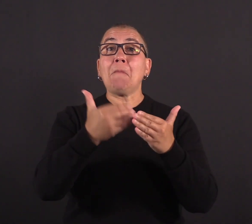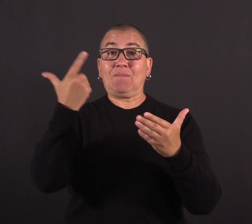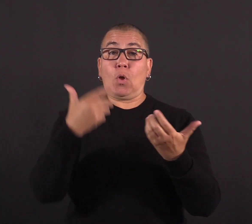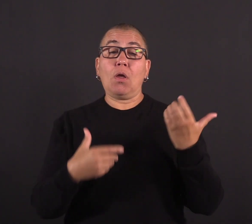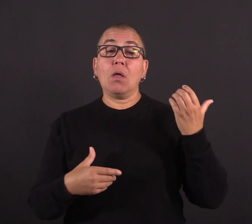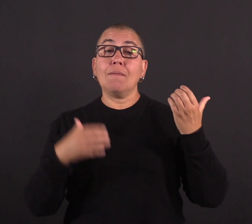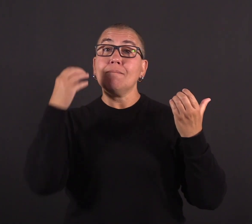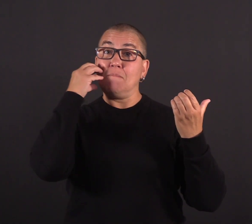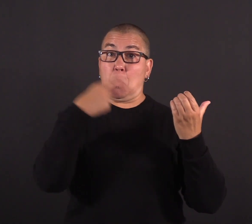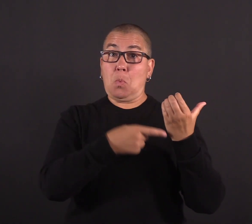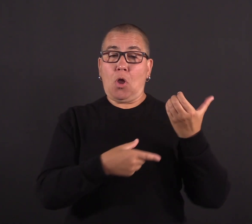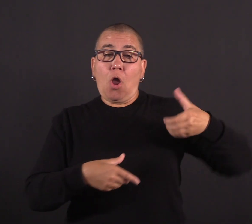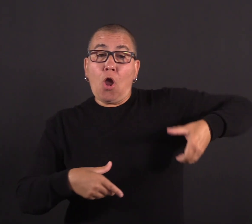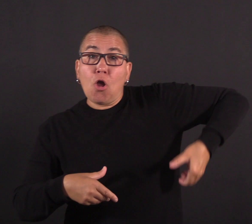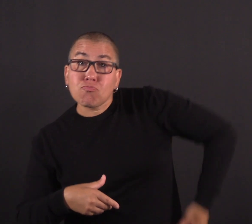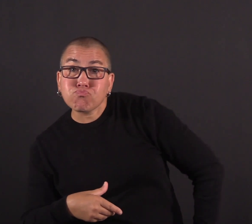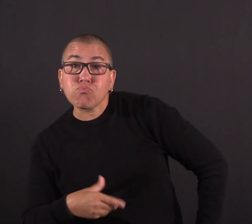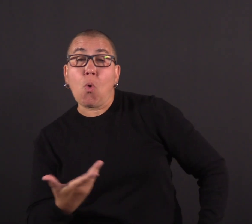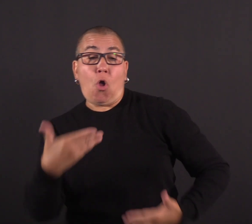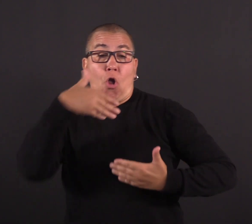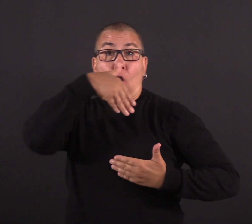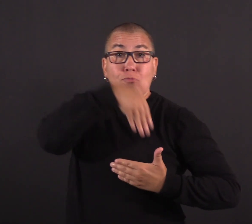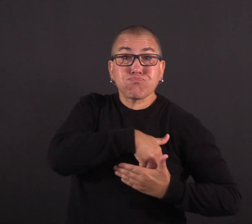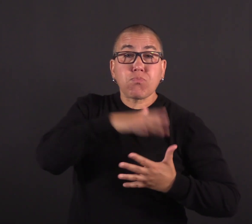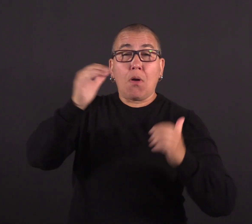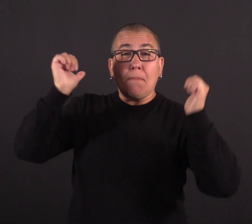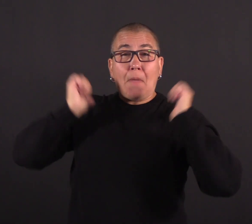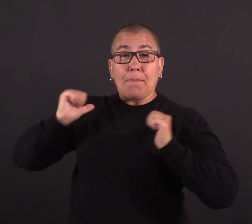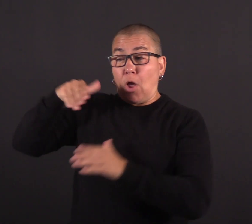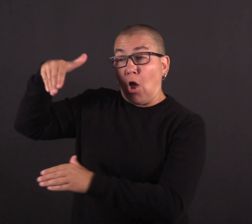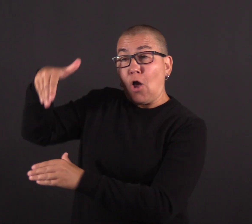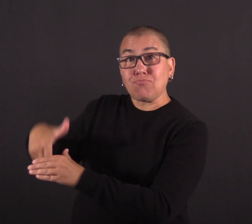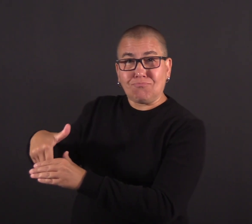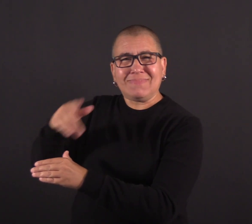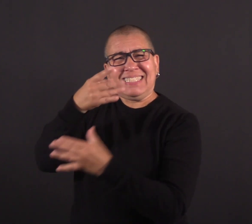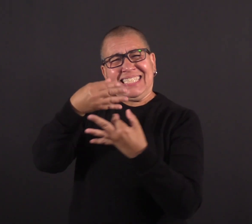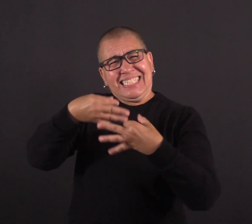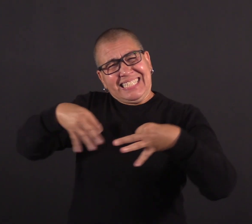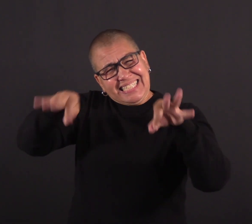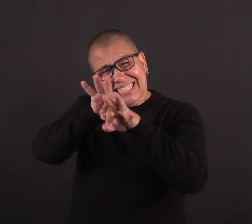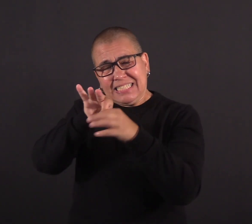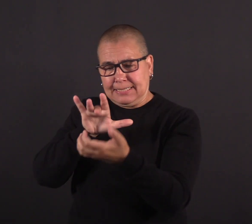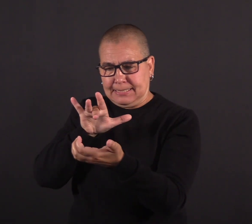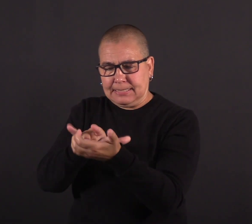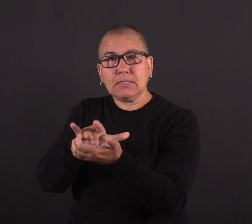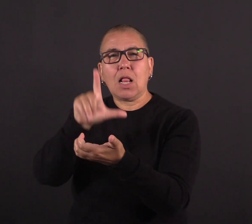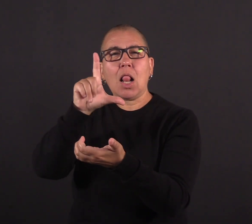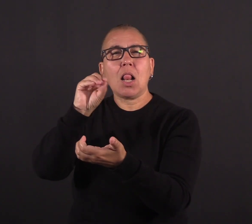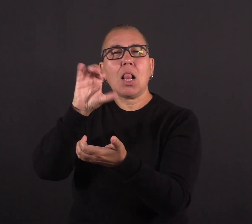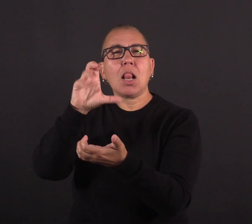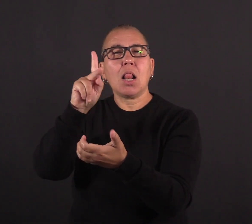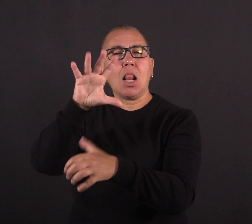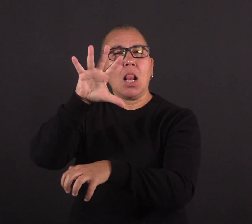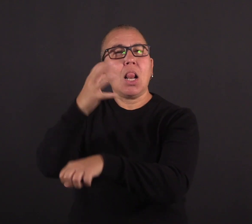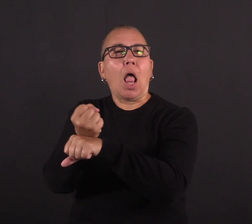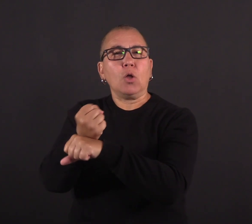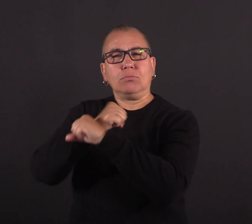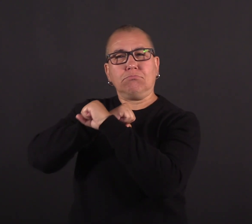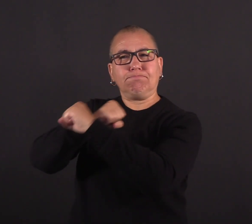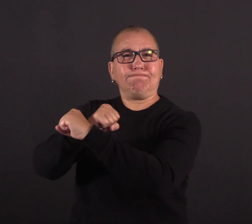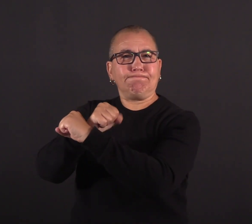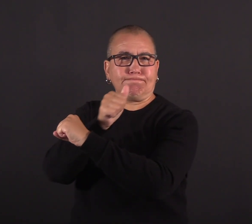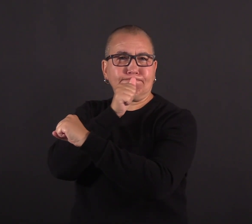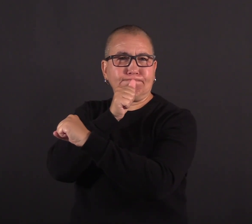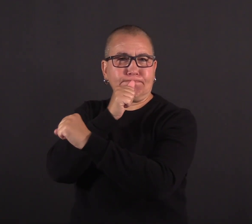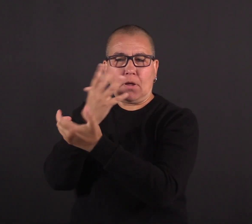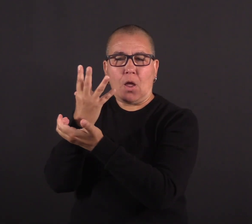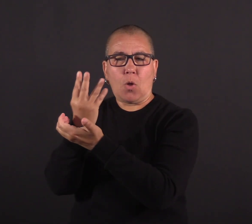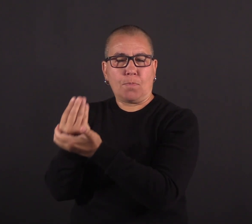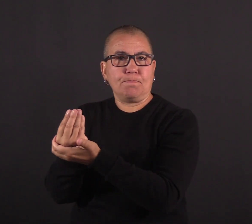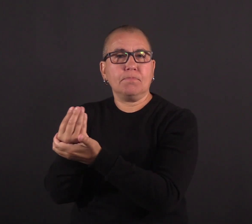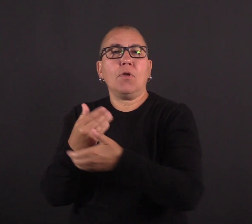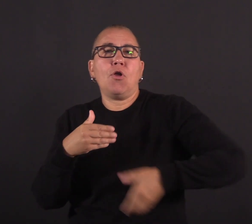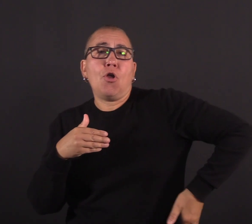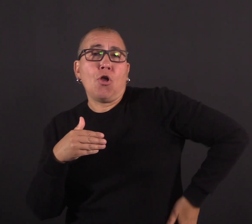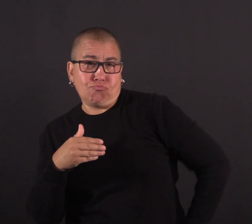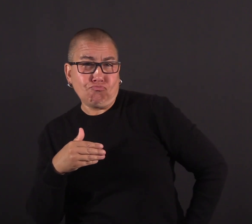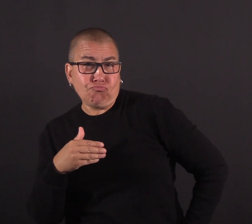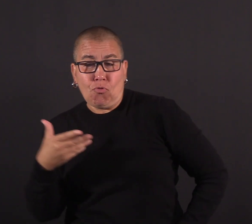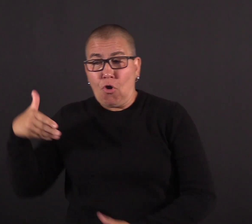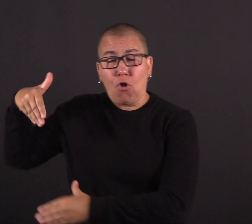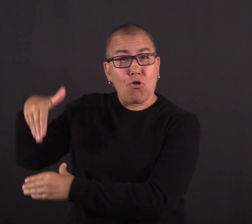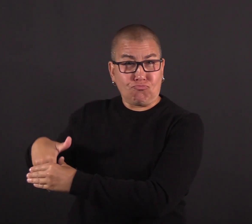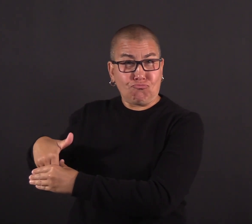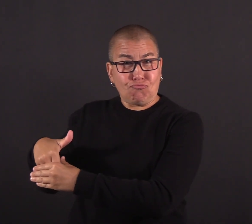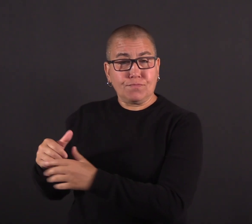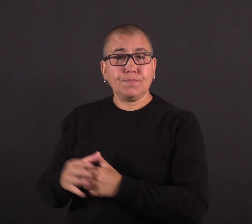Lock your device before putting it in your pocket or bag.